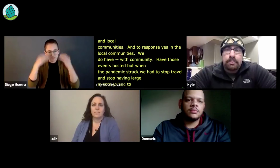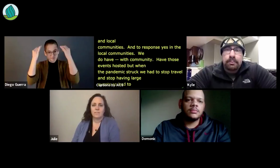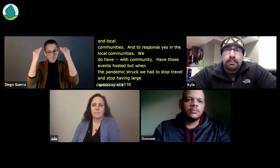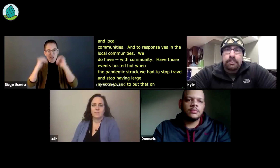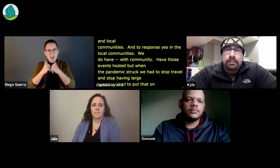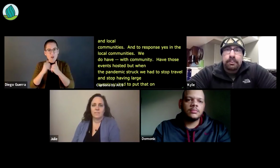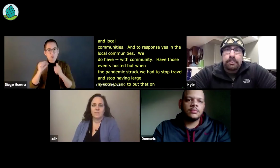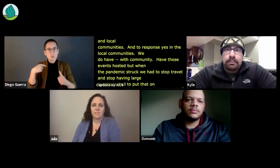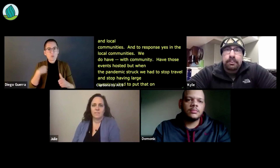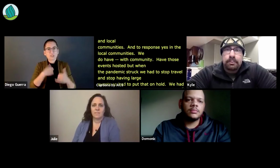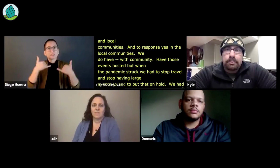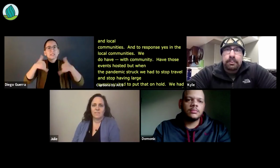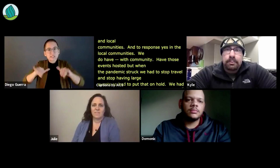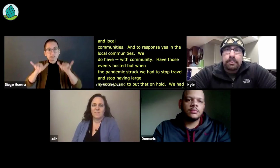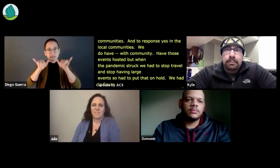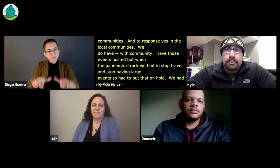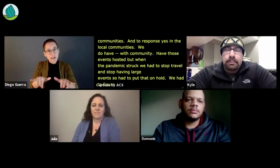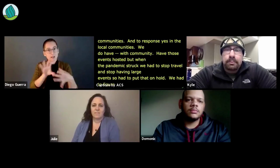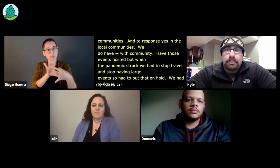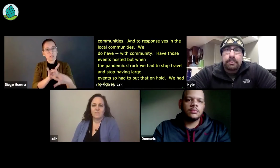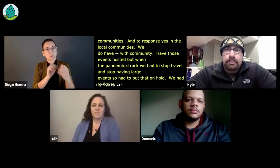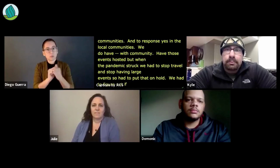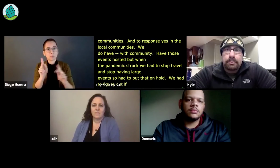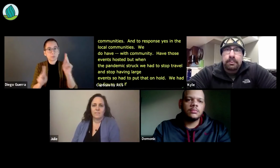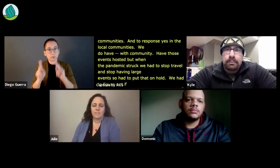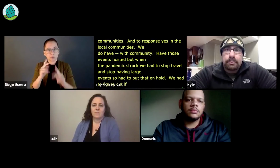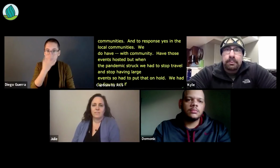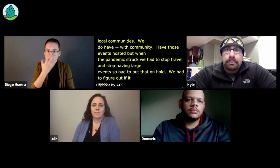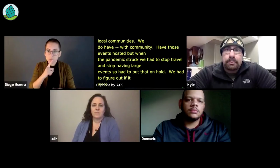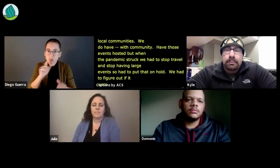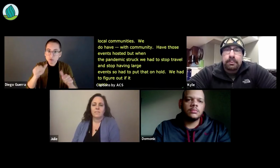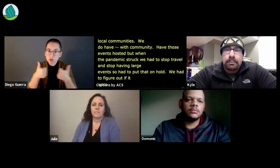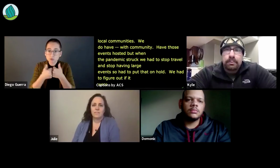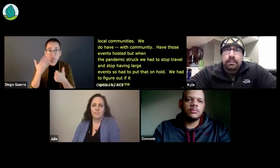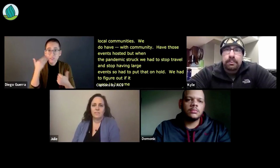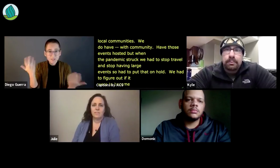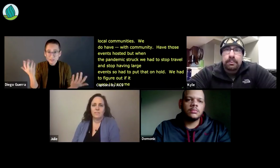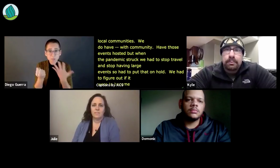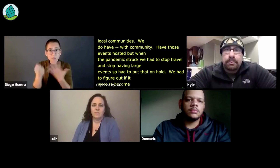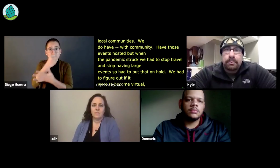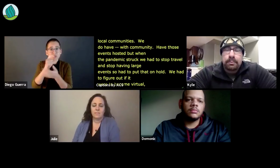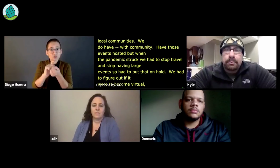And so we ourselves have had to strategize and figure out how to keep in touch with our community